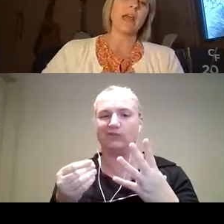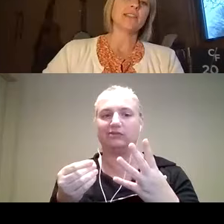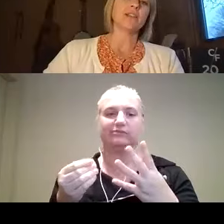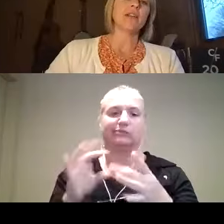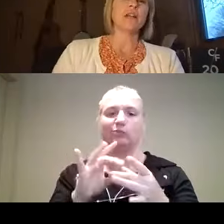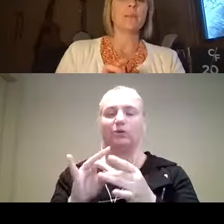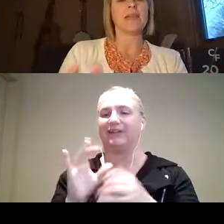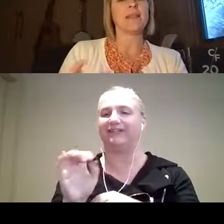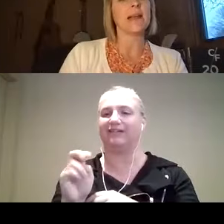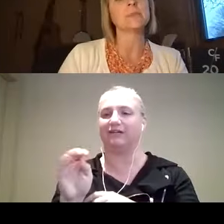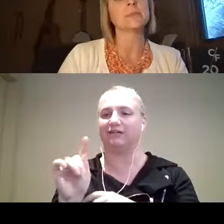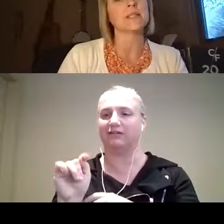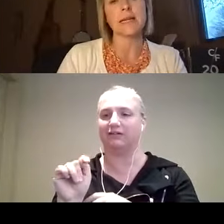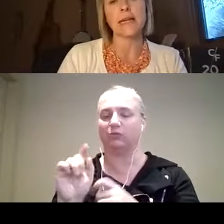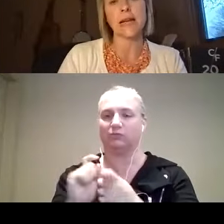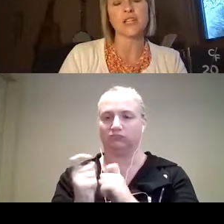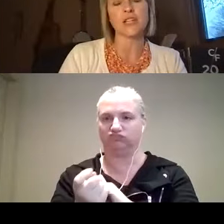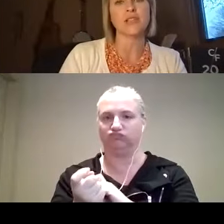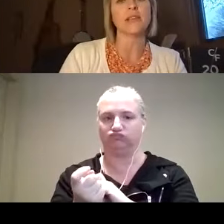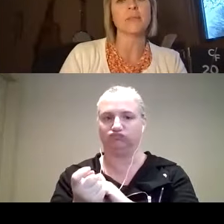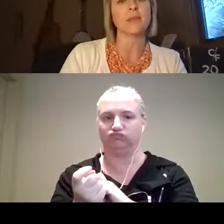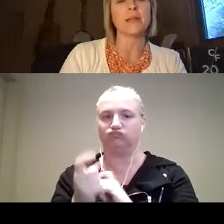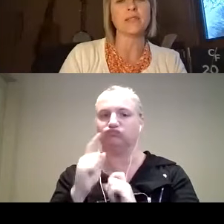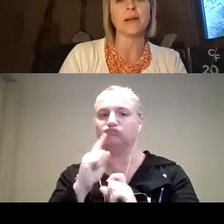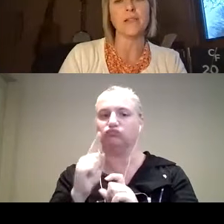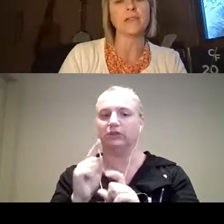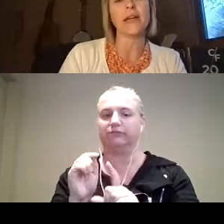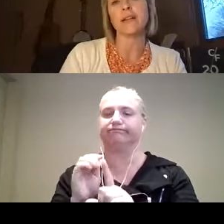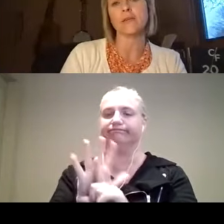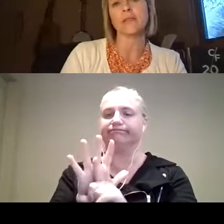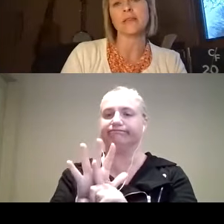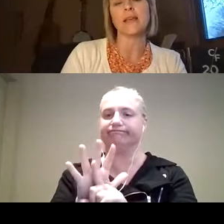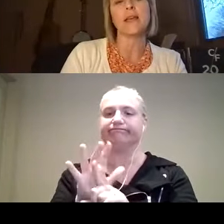And so, then they're making that explicit connection to some of the mental health diagnoses